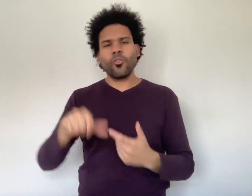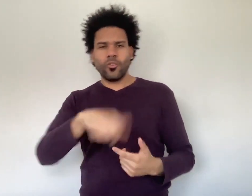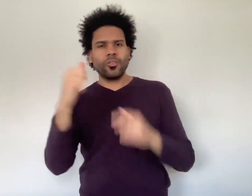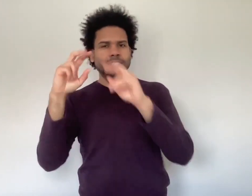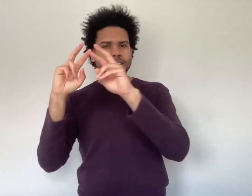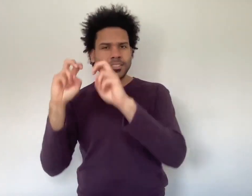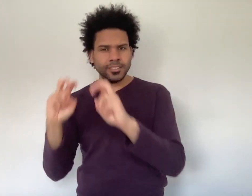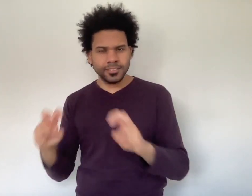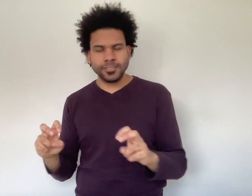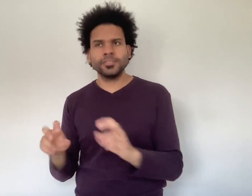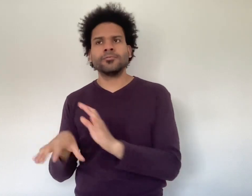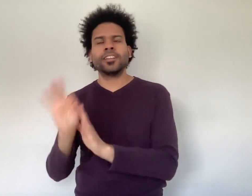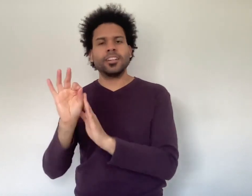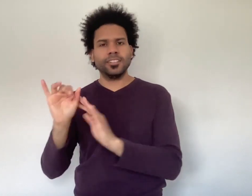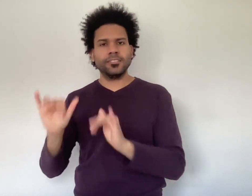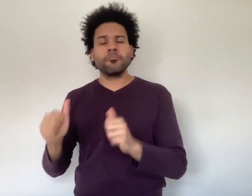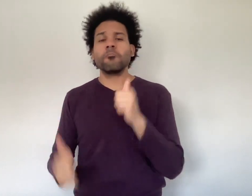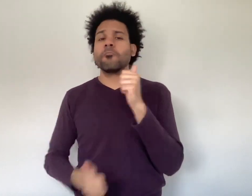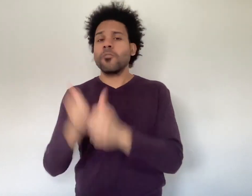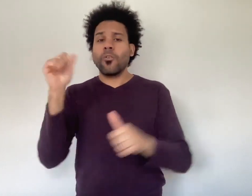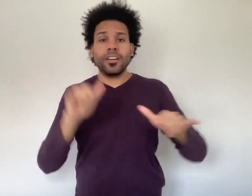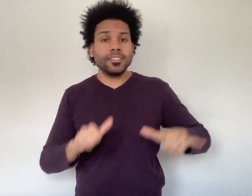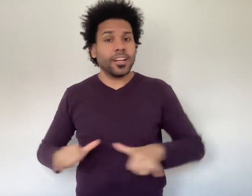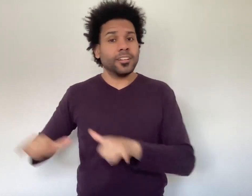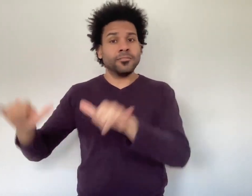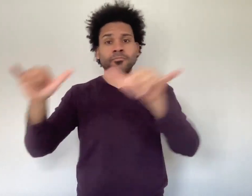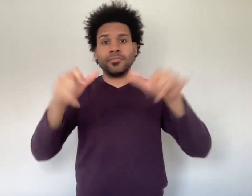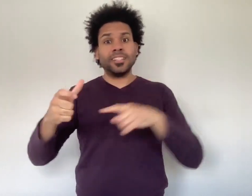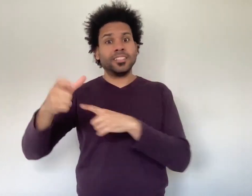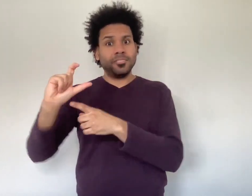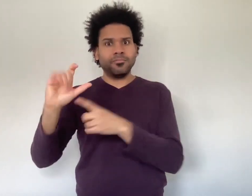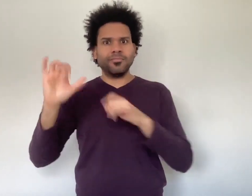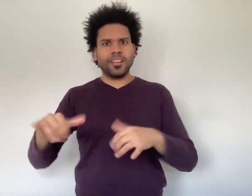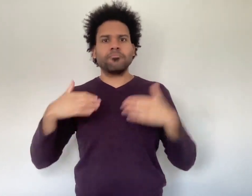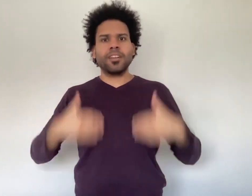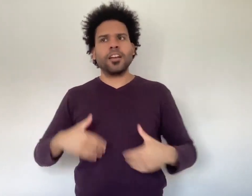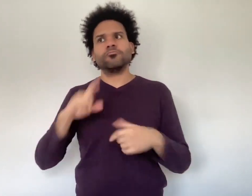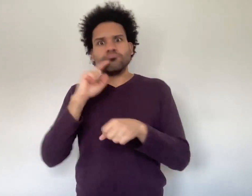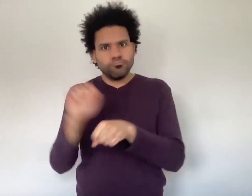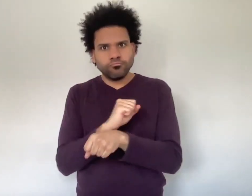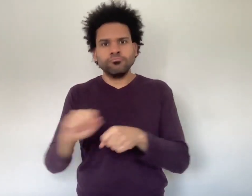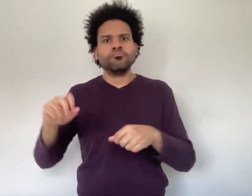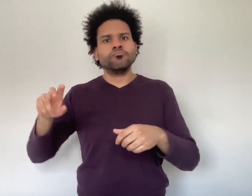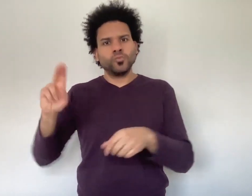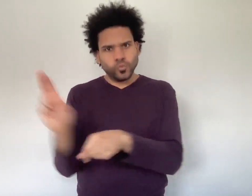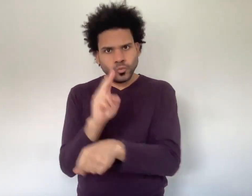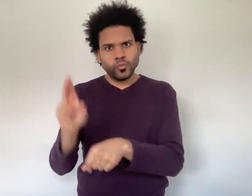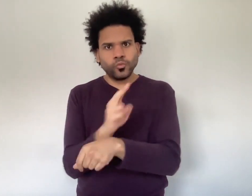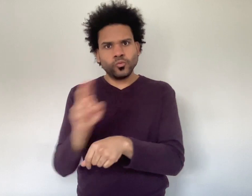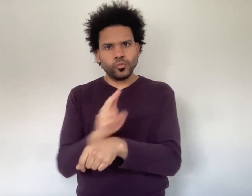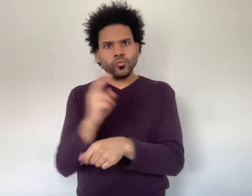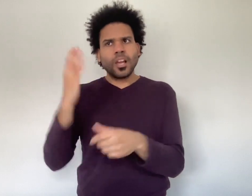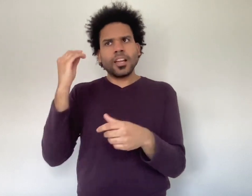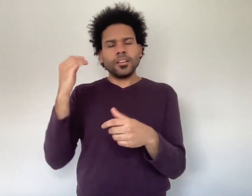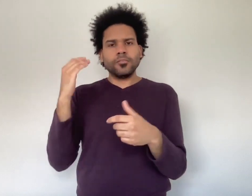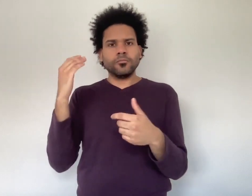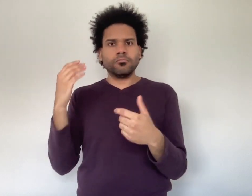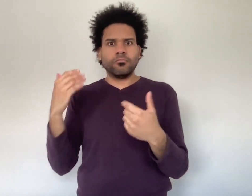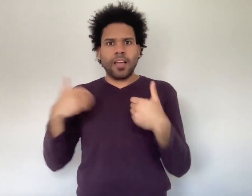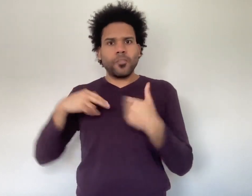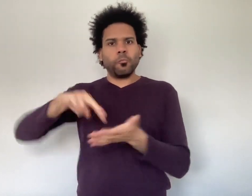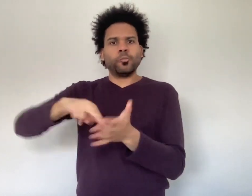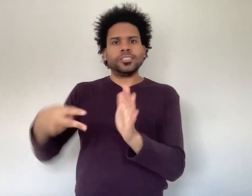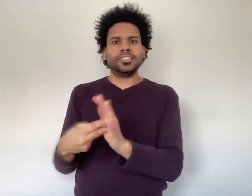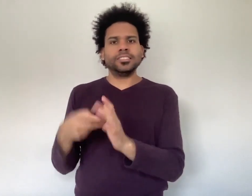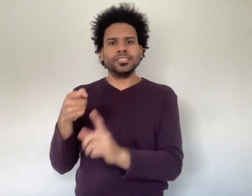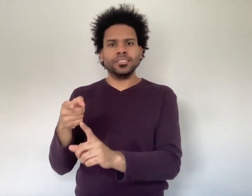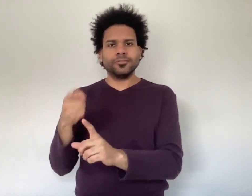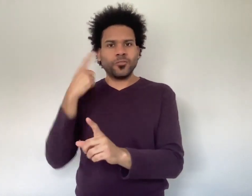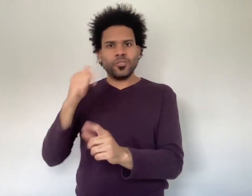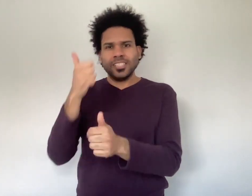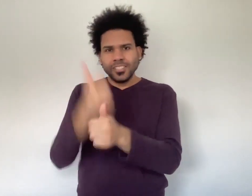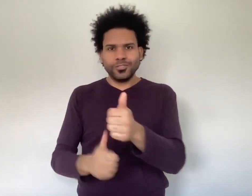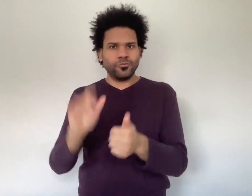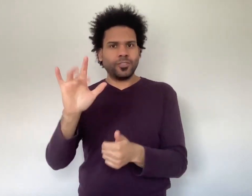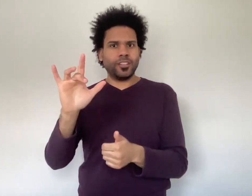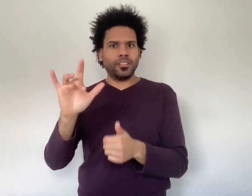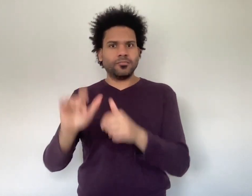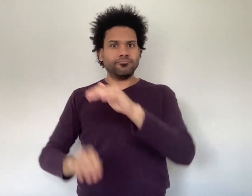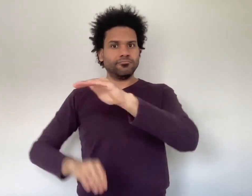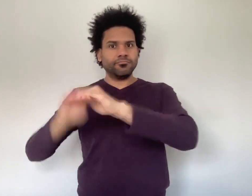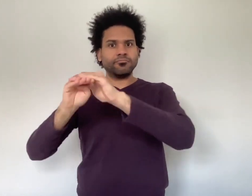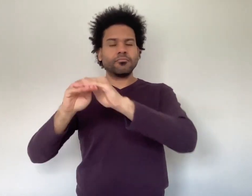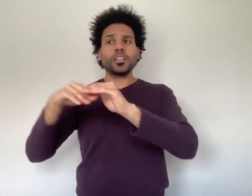Another analysis found that only 25 elements are the most common and have a useful function and role.